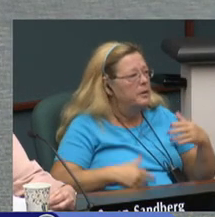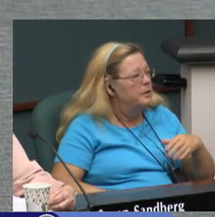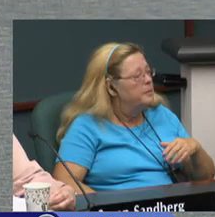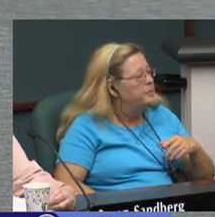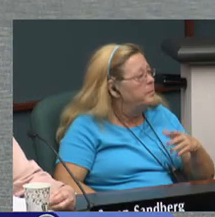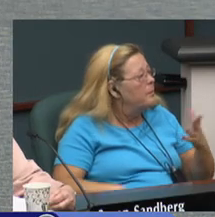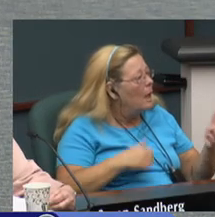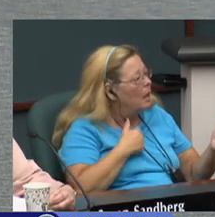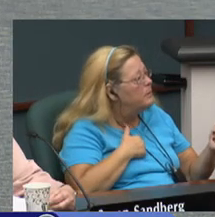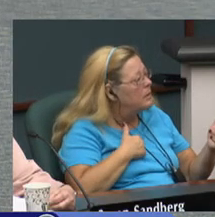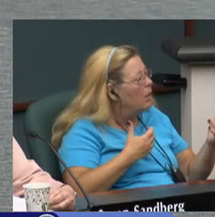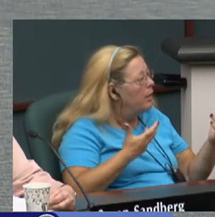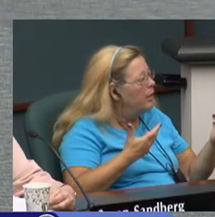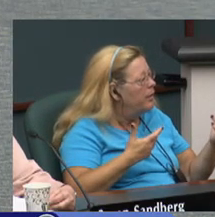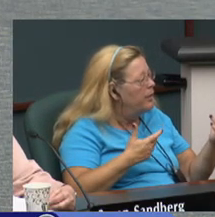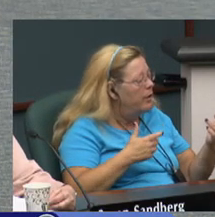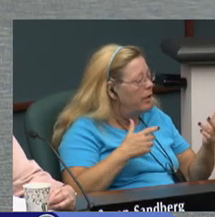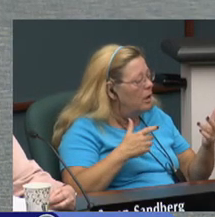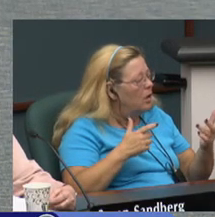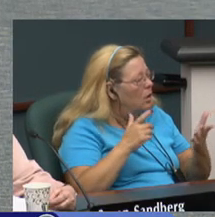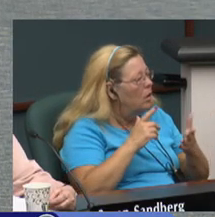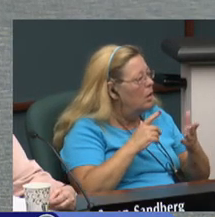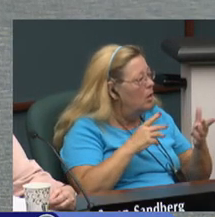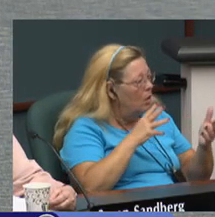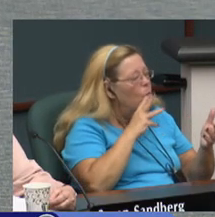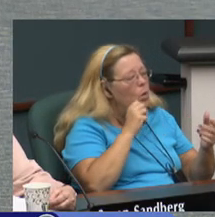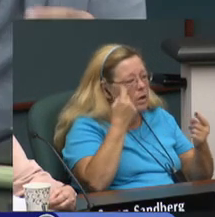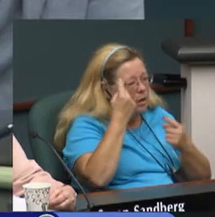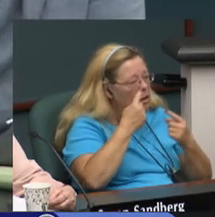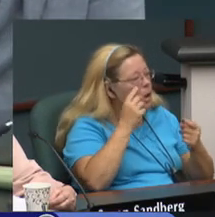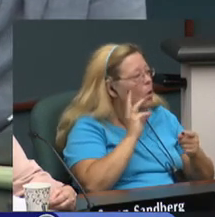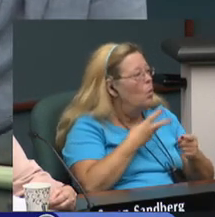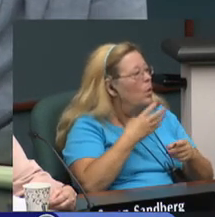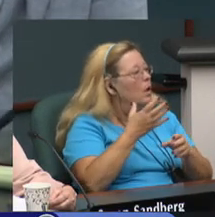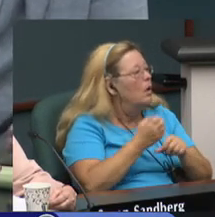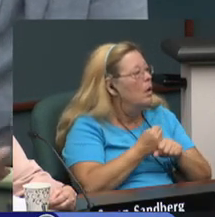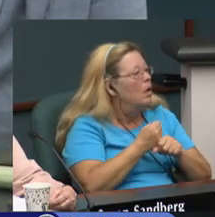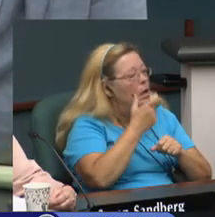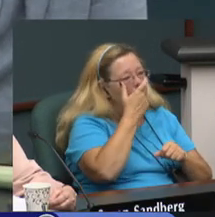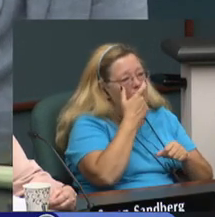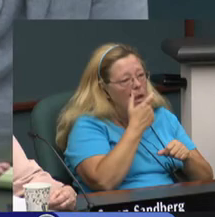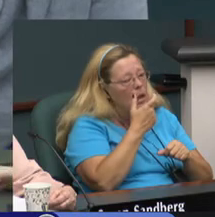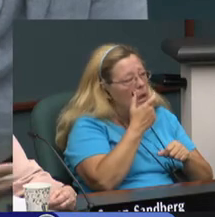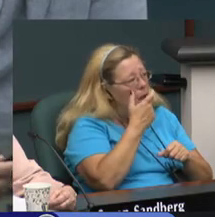whether that was considered kind of interesting we did receive feedback that